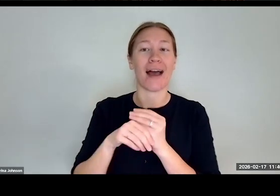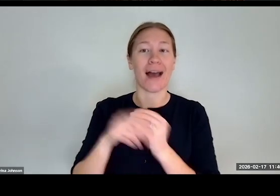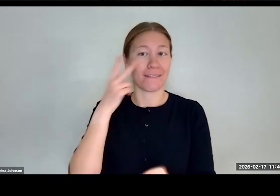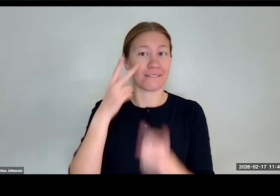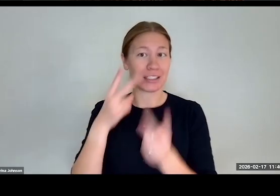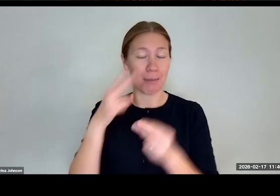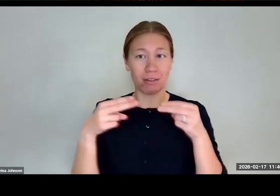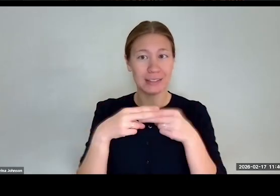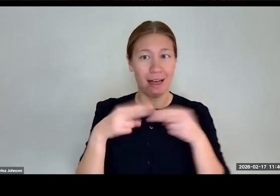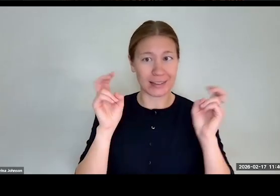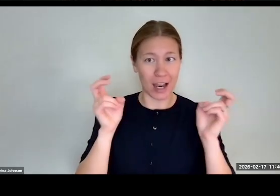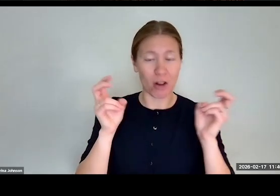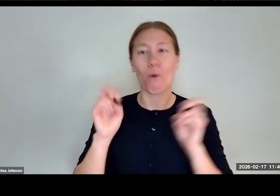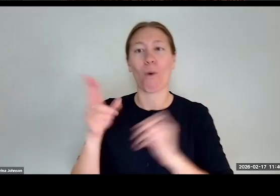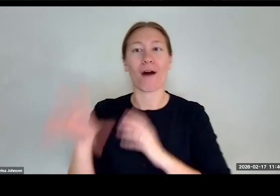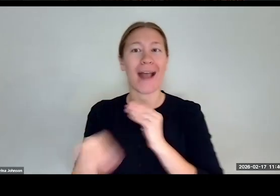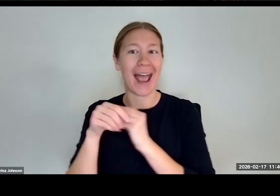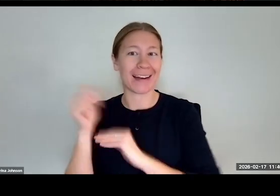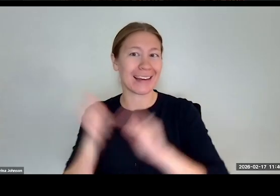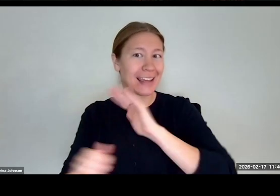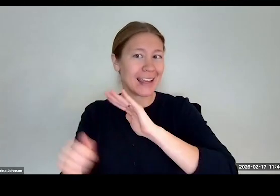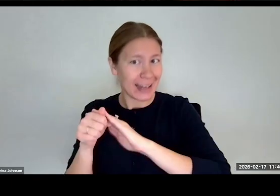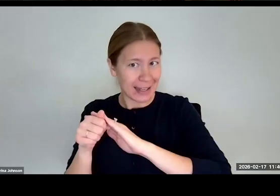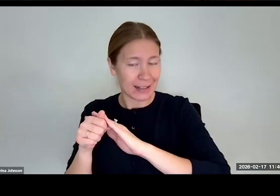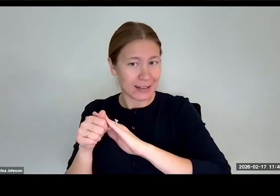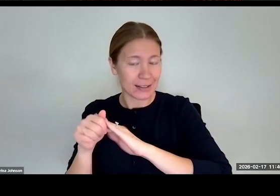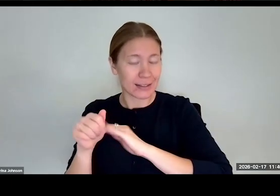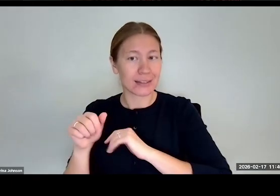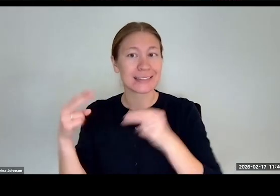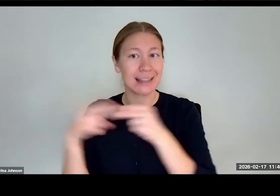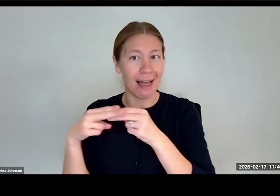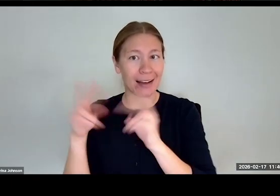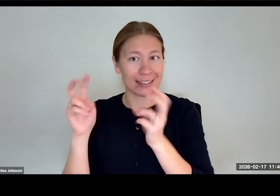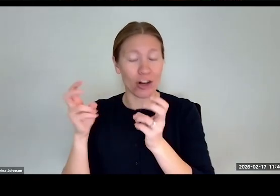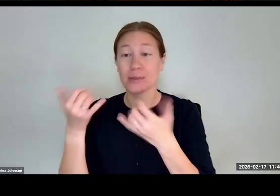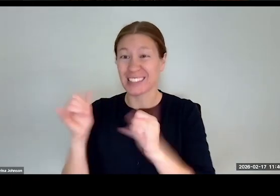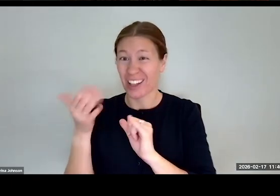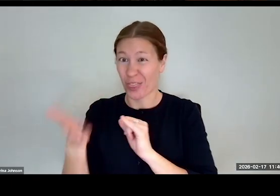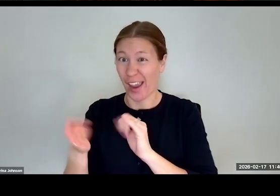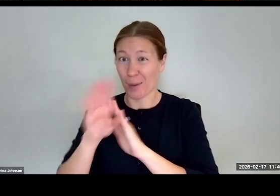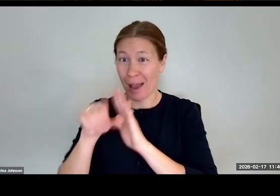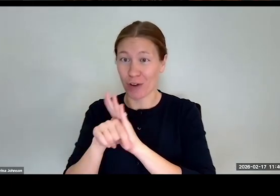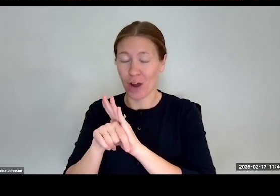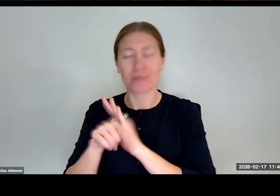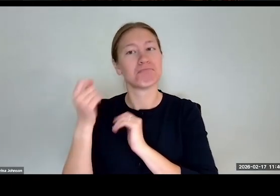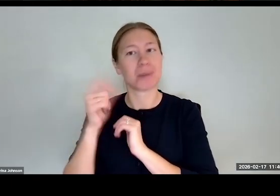or add a hidden slide title. So a hidden slide title will still be functionally there in the background but will not appear on your slide.